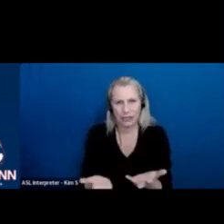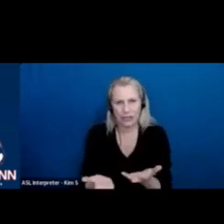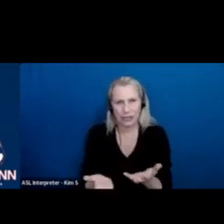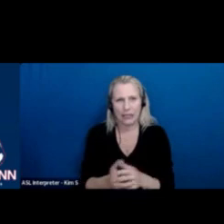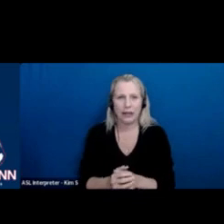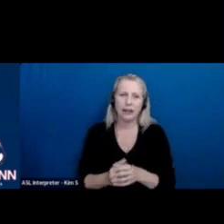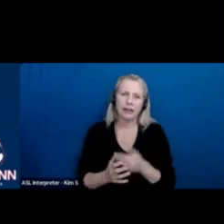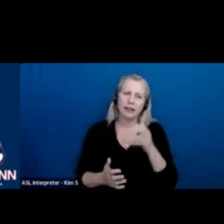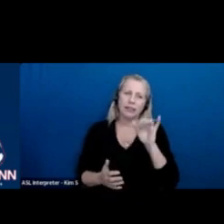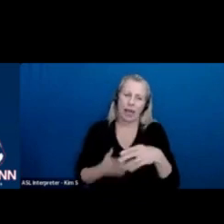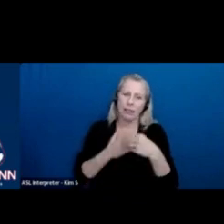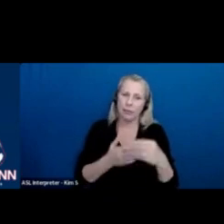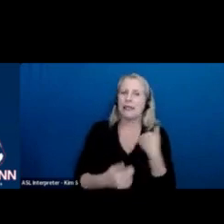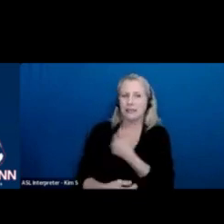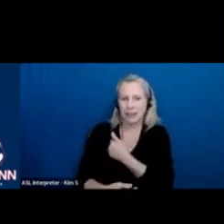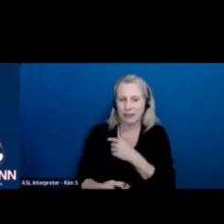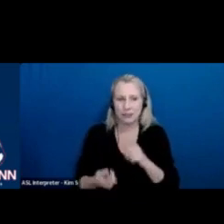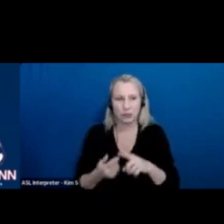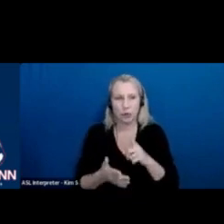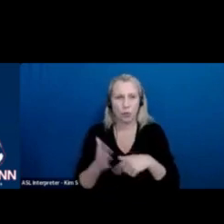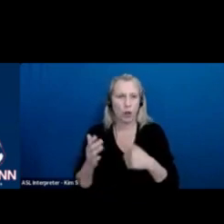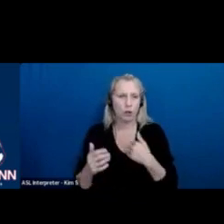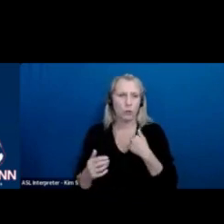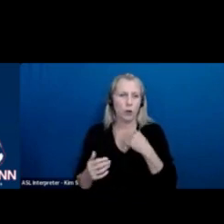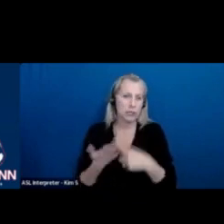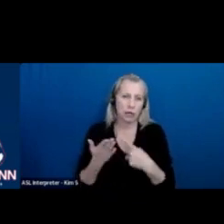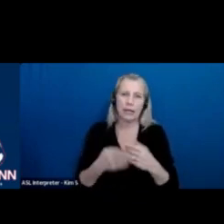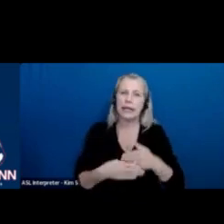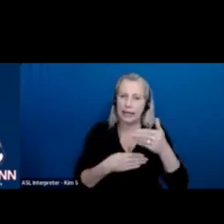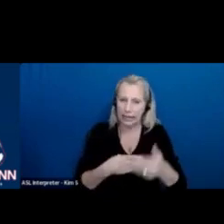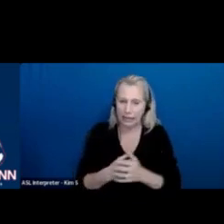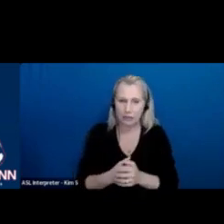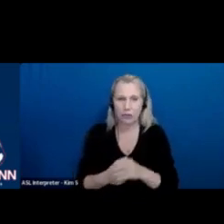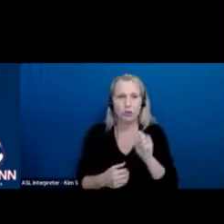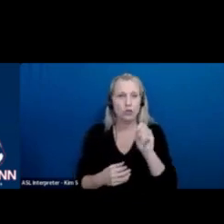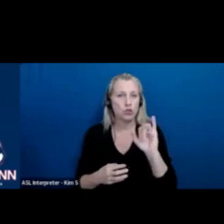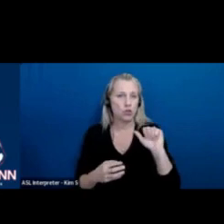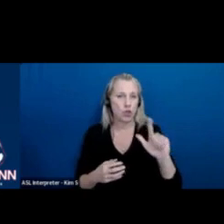us to what we're going to talk about next, which are the social determinants of health. So we're